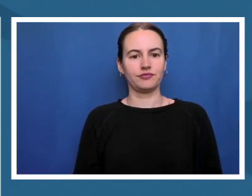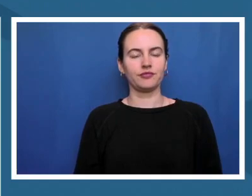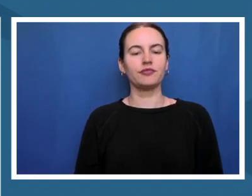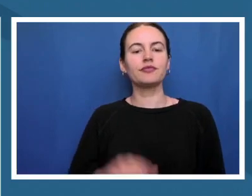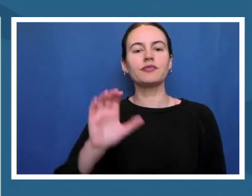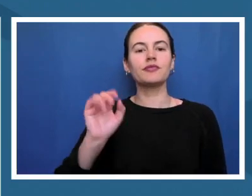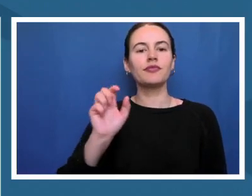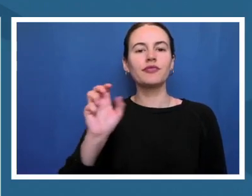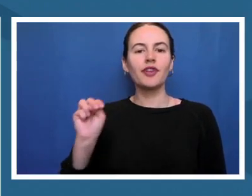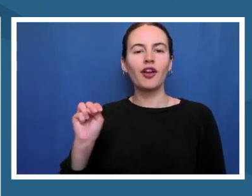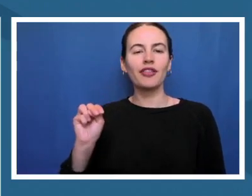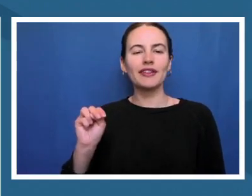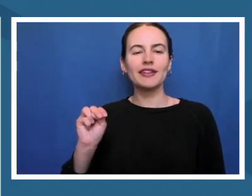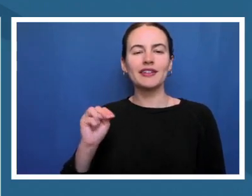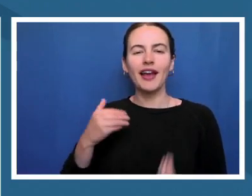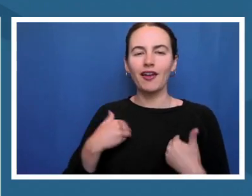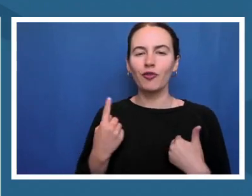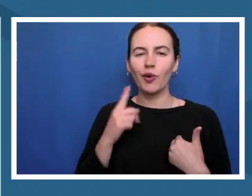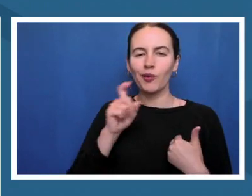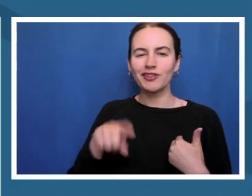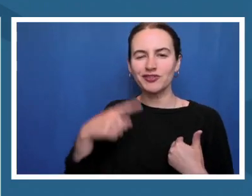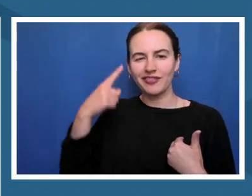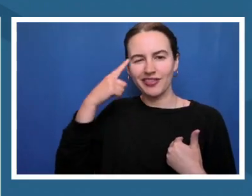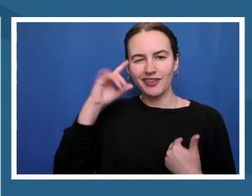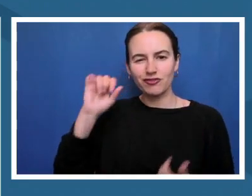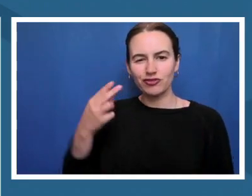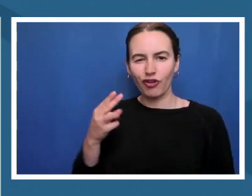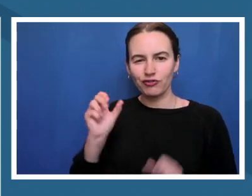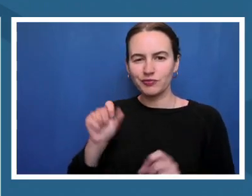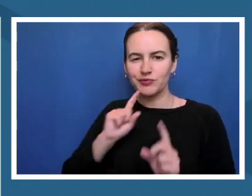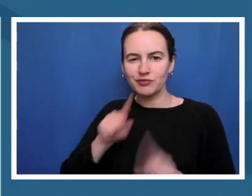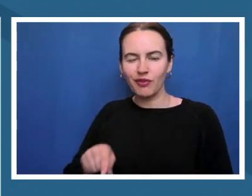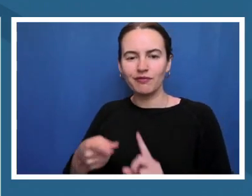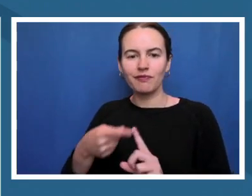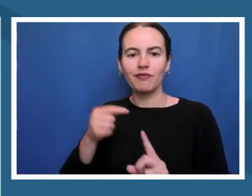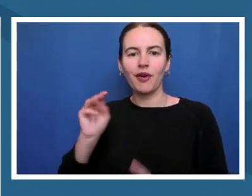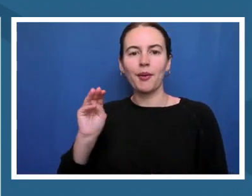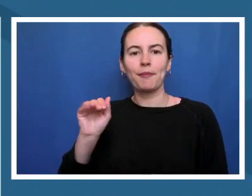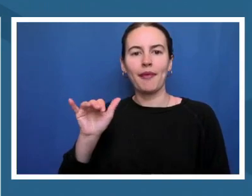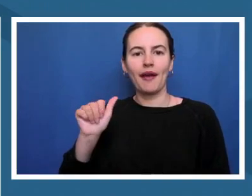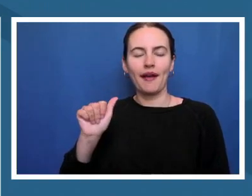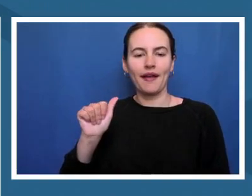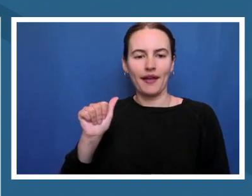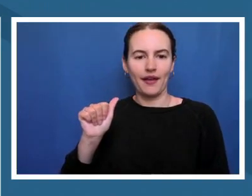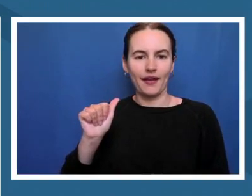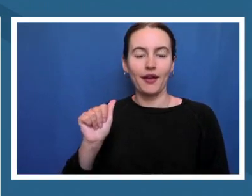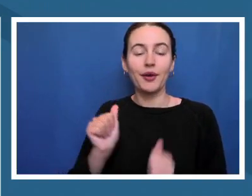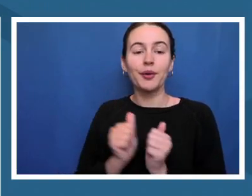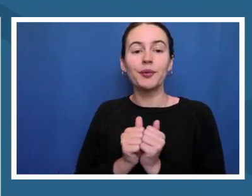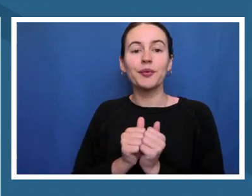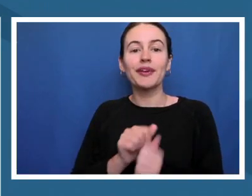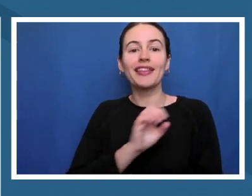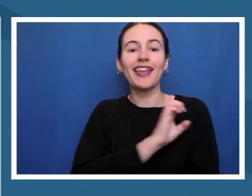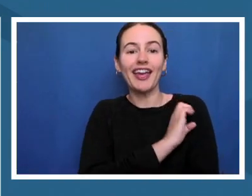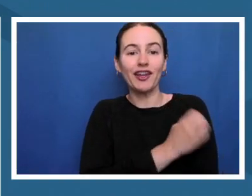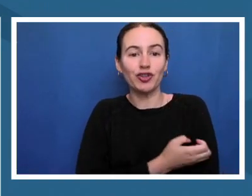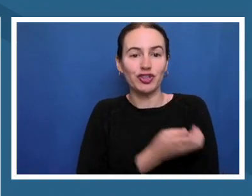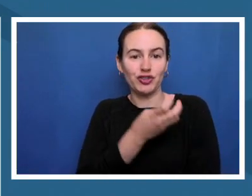can respond to from maya wondering about the exploration of energy transfer as a